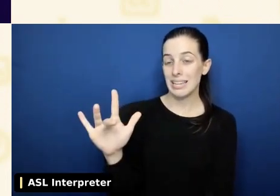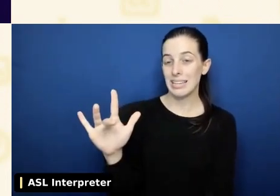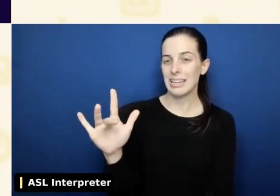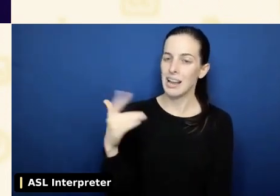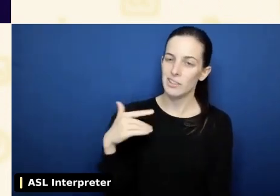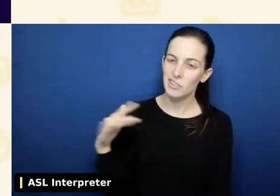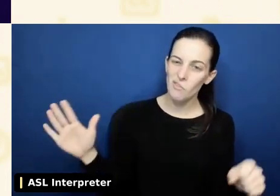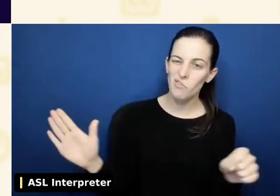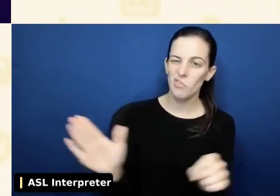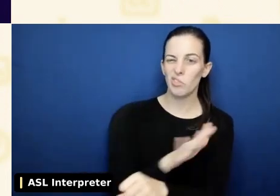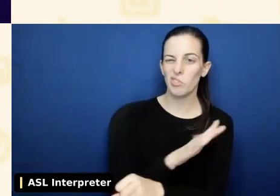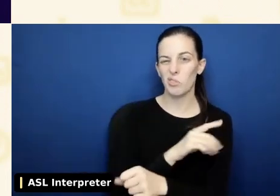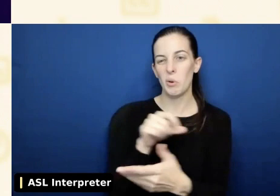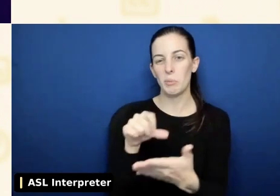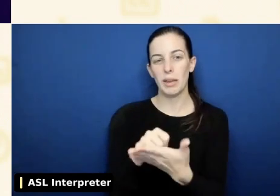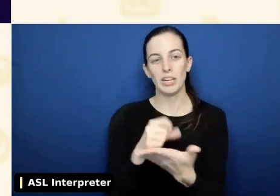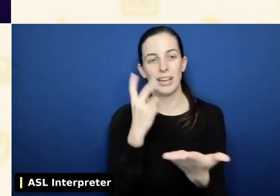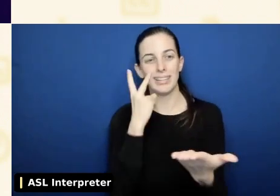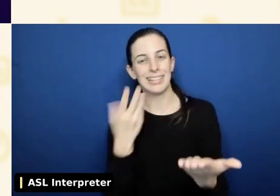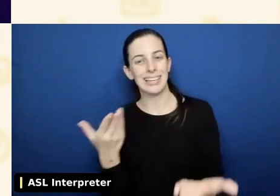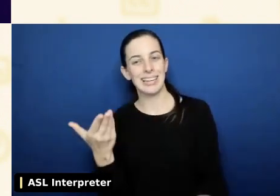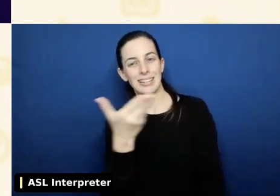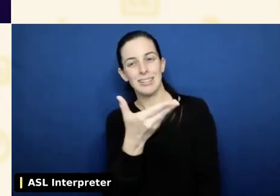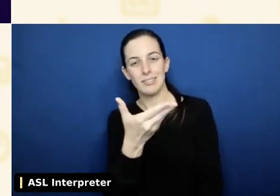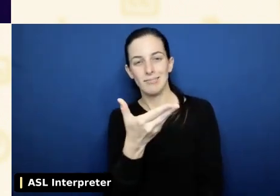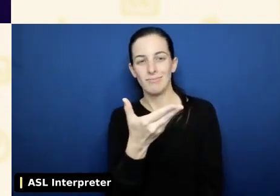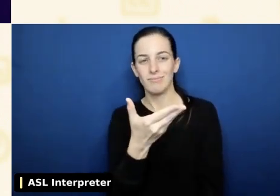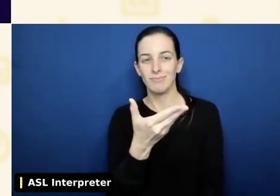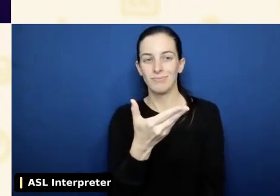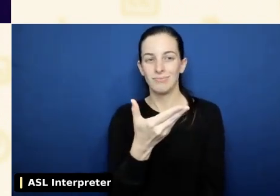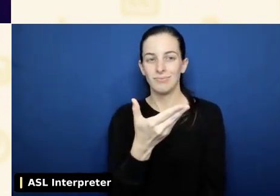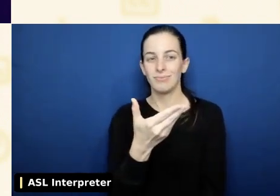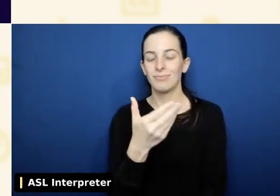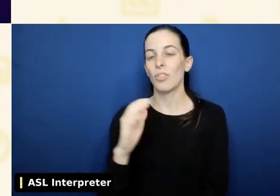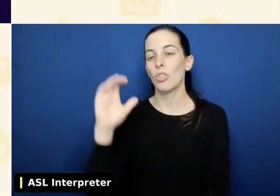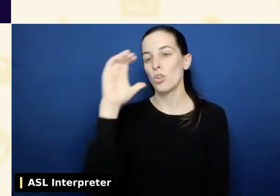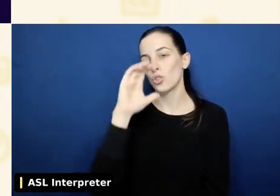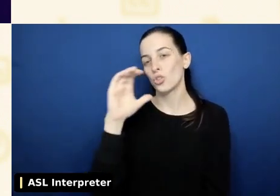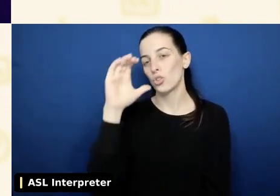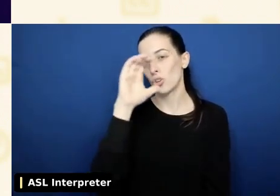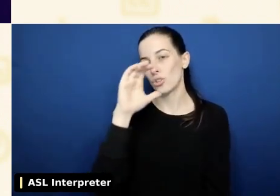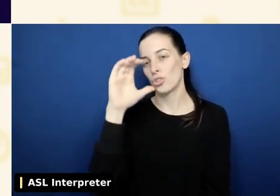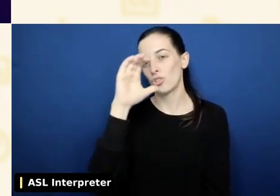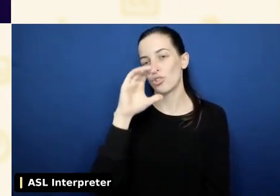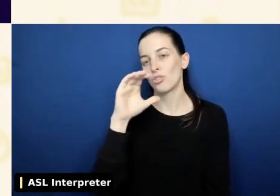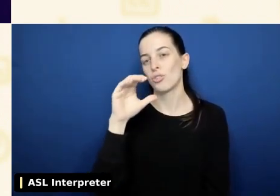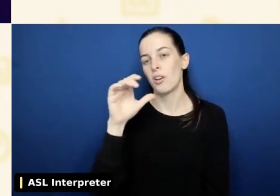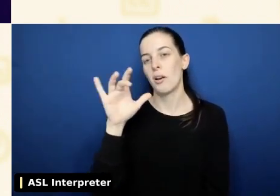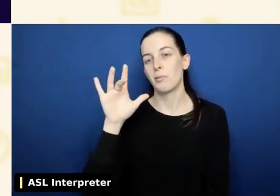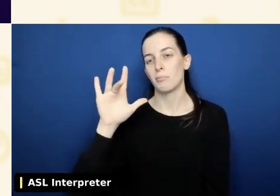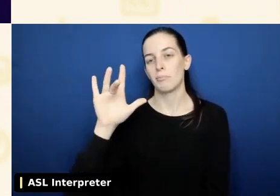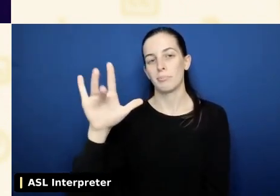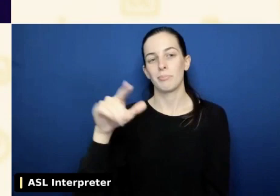I can see in this instance that it is a search button, which I can see up at the top of the page. I have my Skip-to-content link.